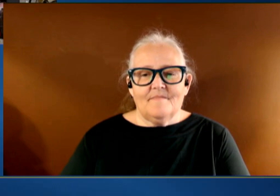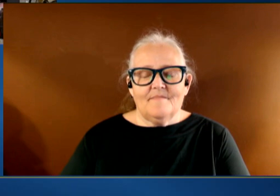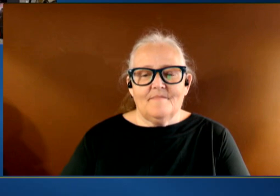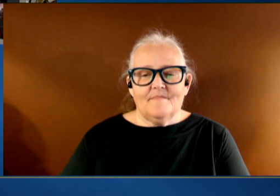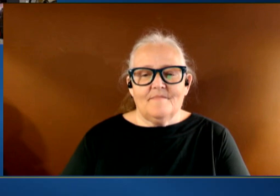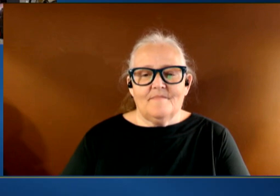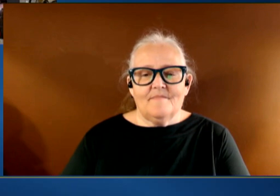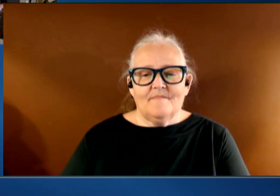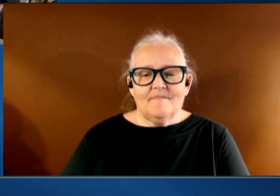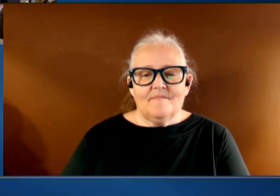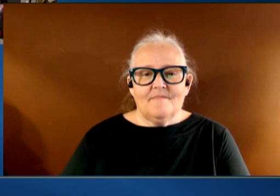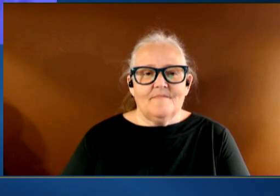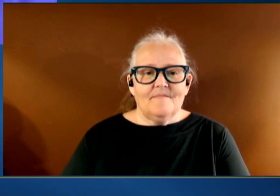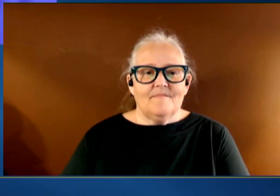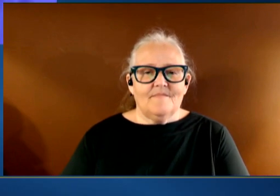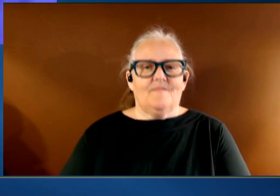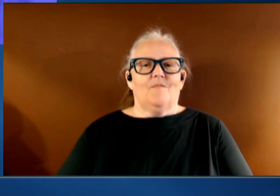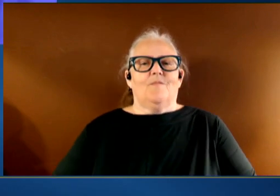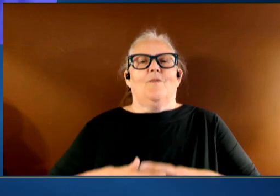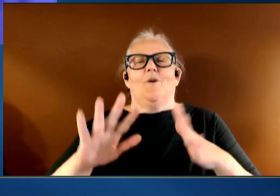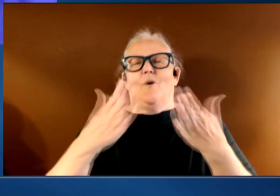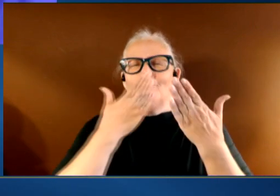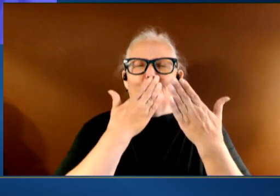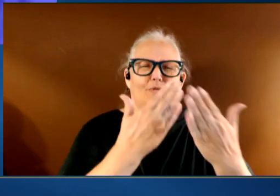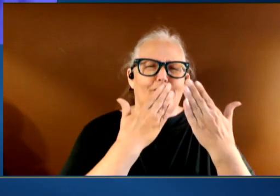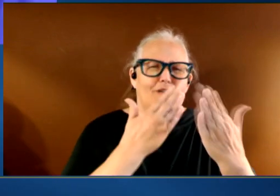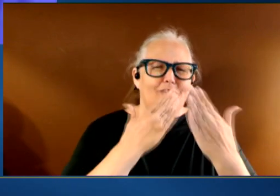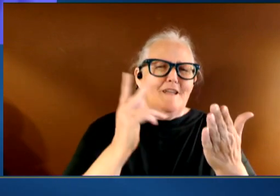[applauds] Female Speaker: Thank you so much to Secretary Becerra, and we are incredibly